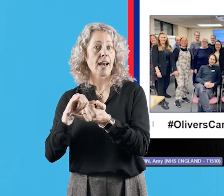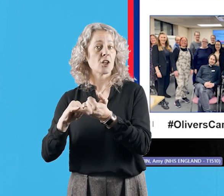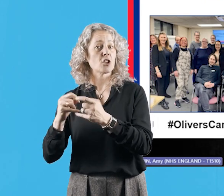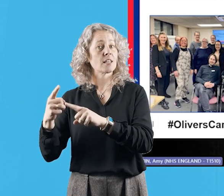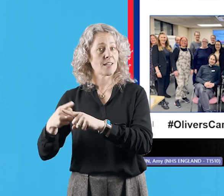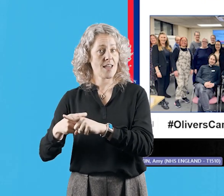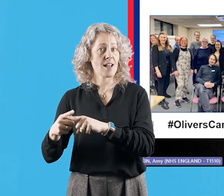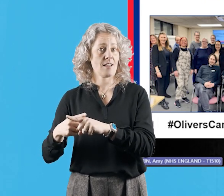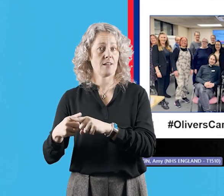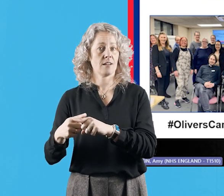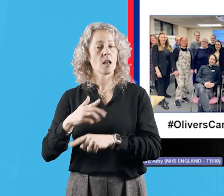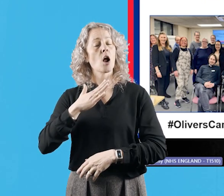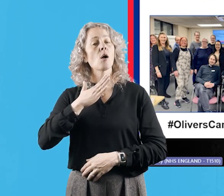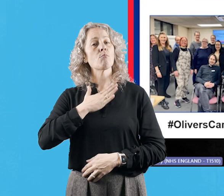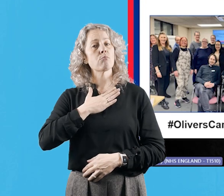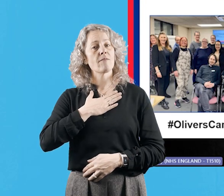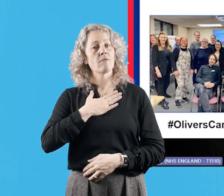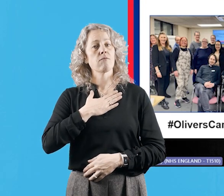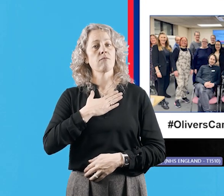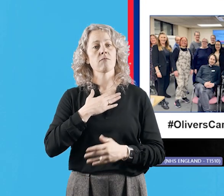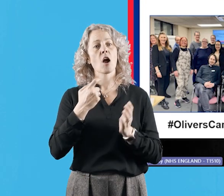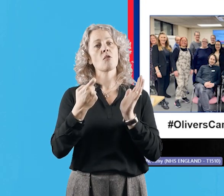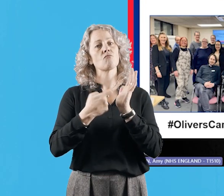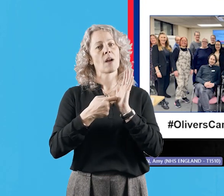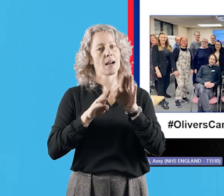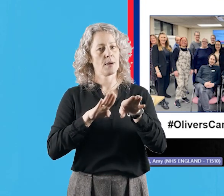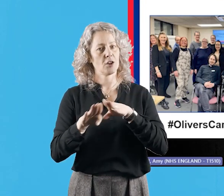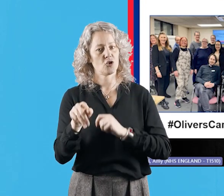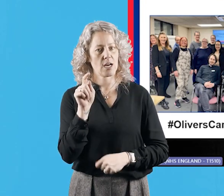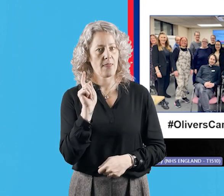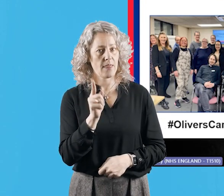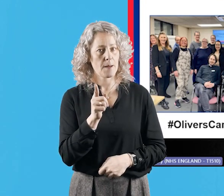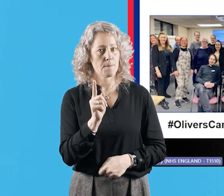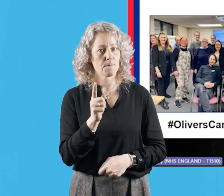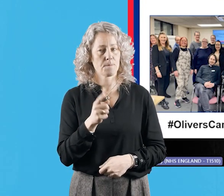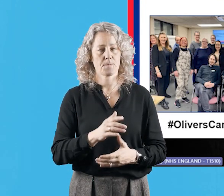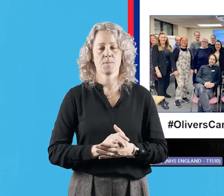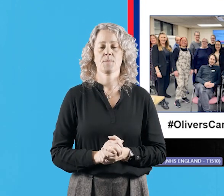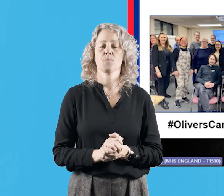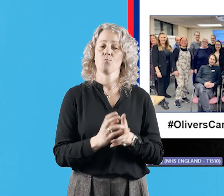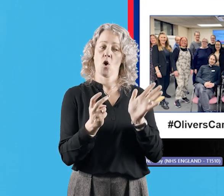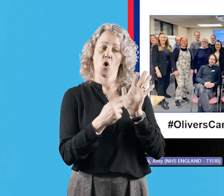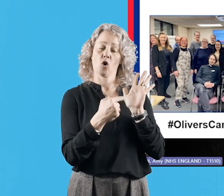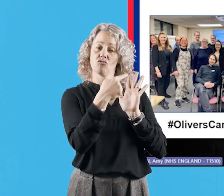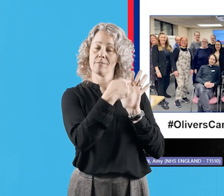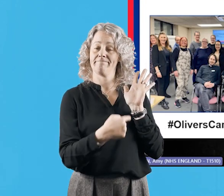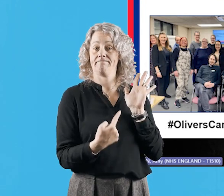the government and NHS England's preferred recommended training. That's what the contract states.